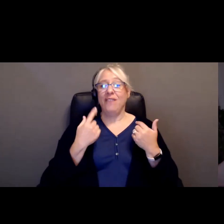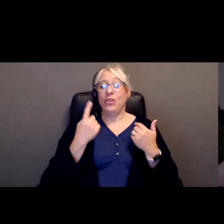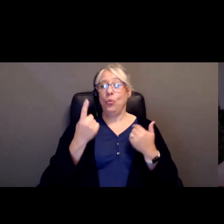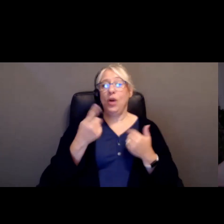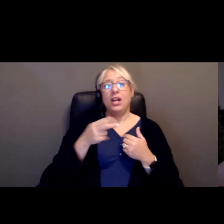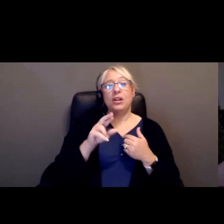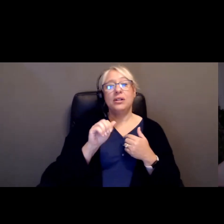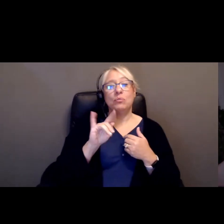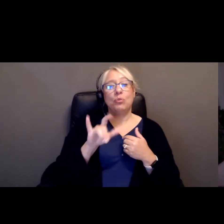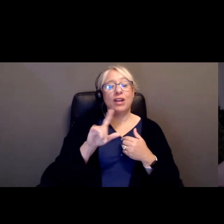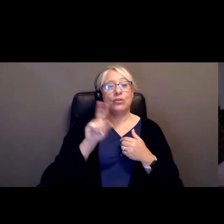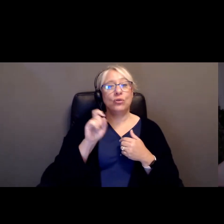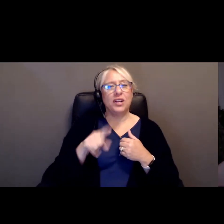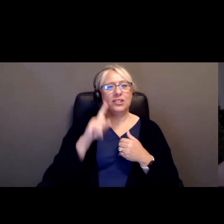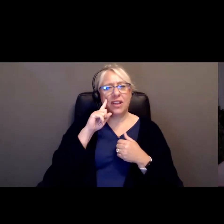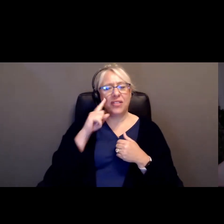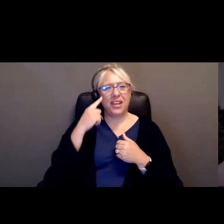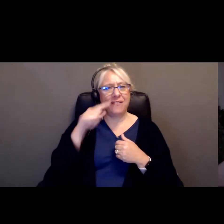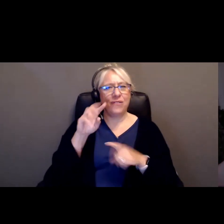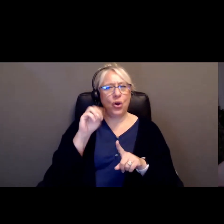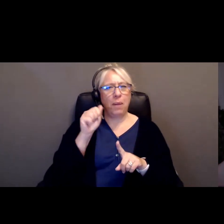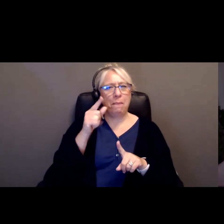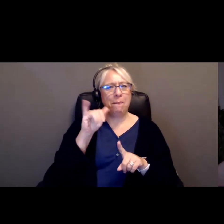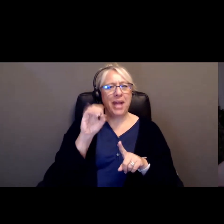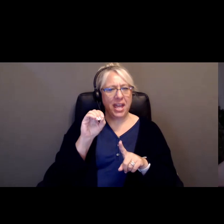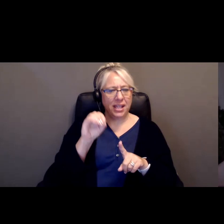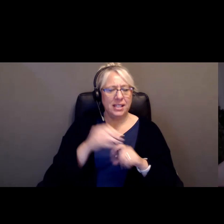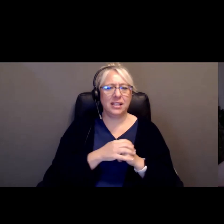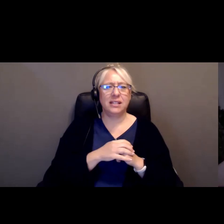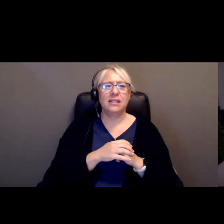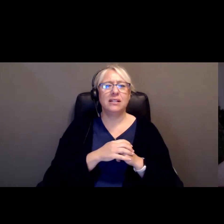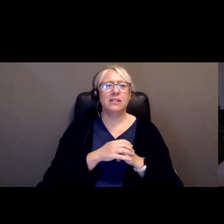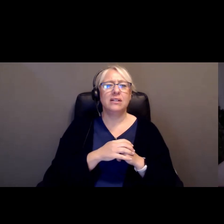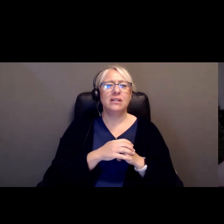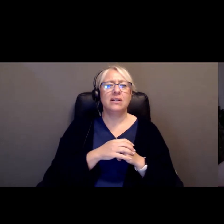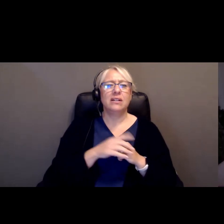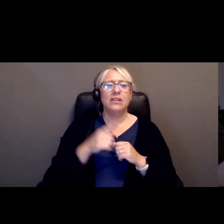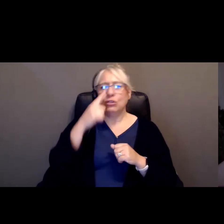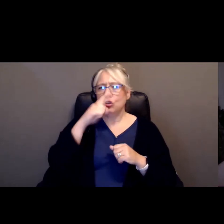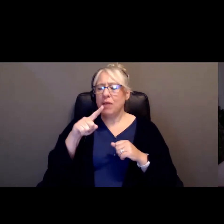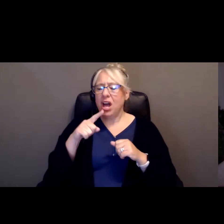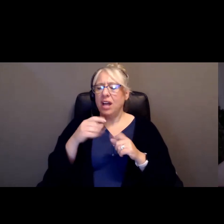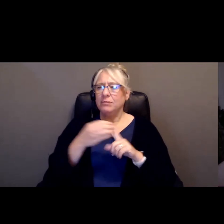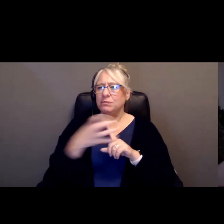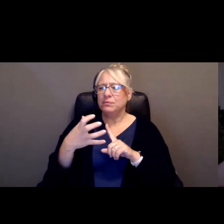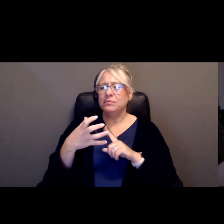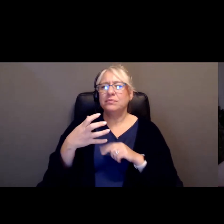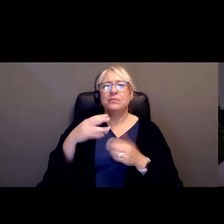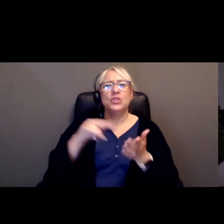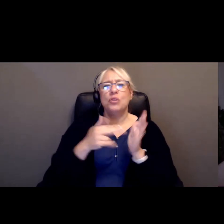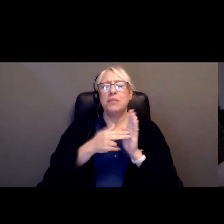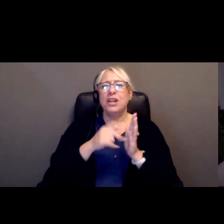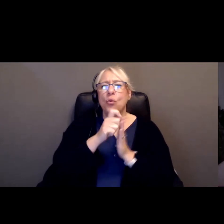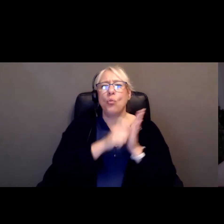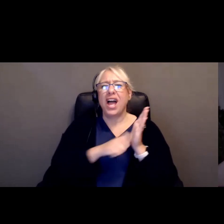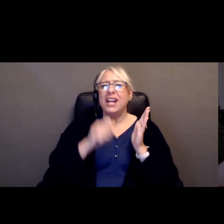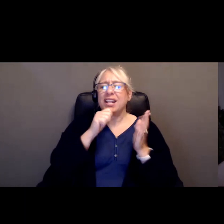Maggie. Would you care to elaborate on what it means to say that writing doesn't work with